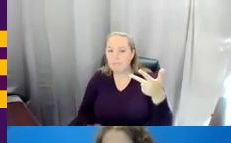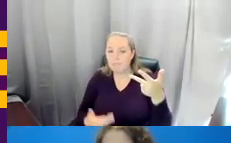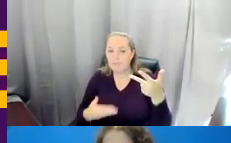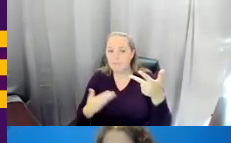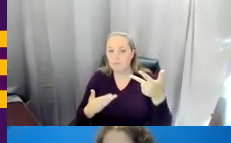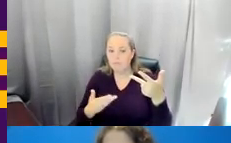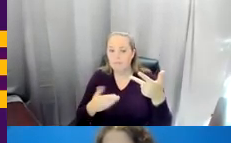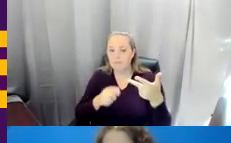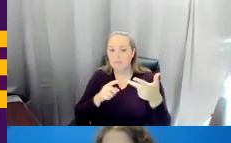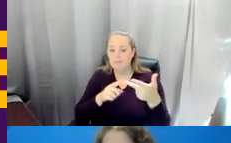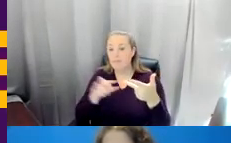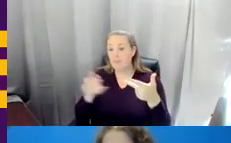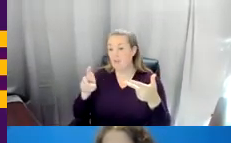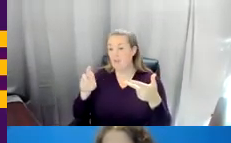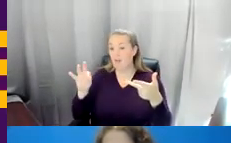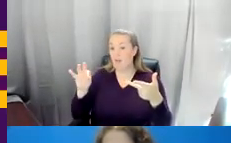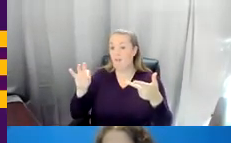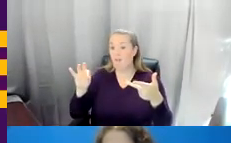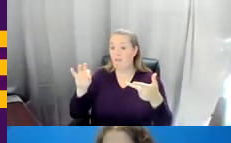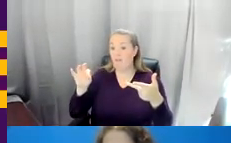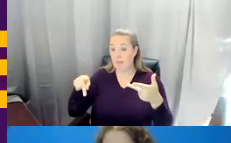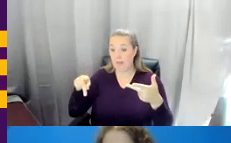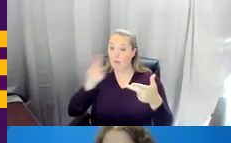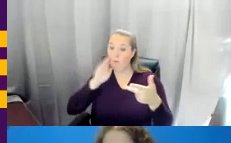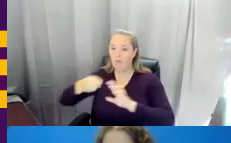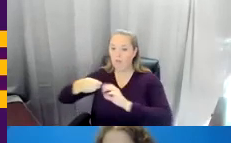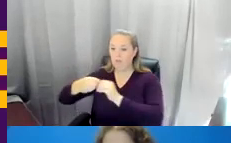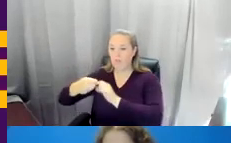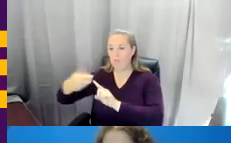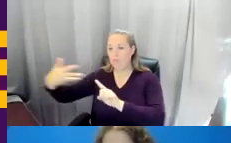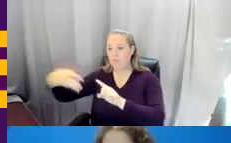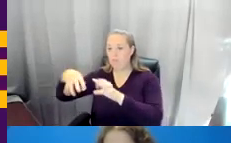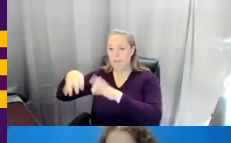COMMUNITY. ONCE AGAIN THIS LANGUAGE IS SPECIFIC TO THE